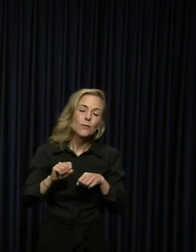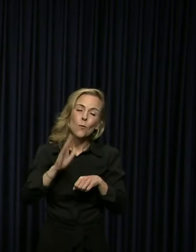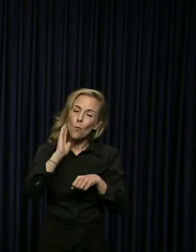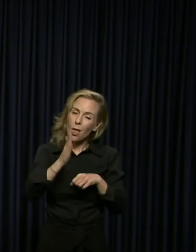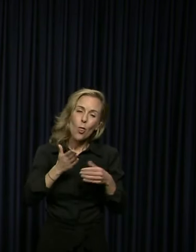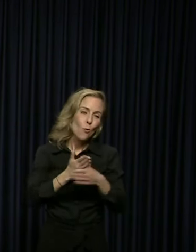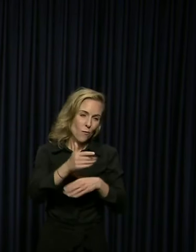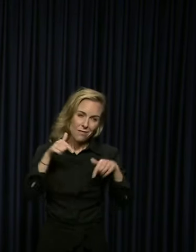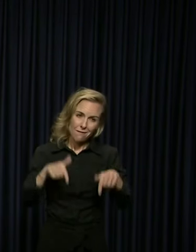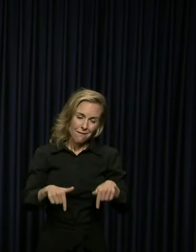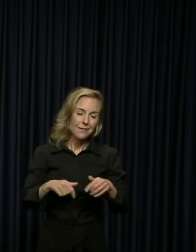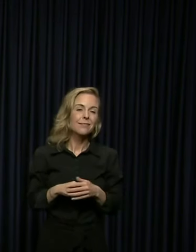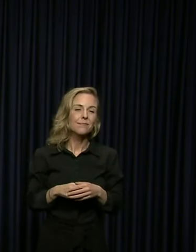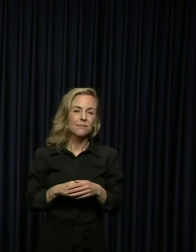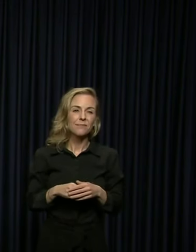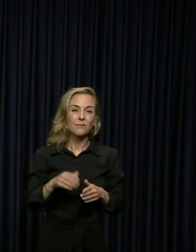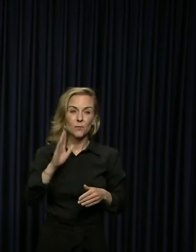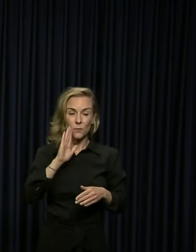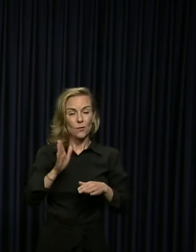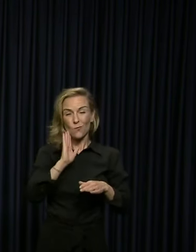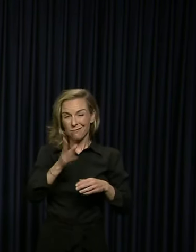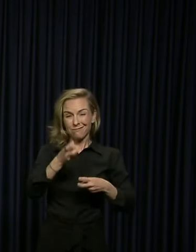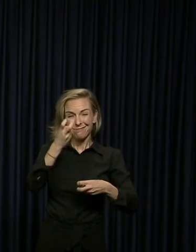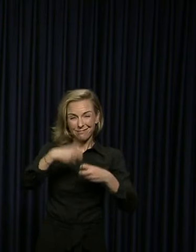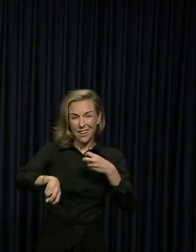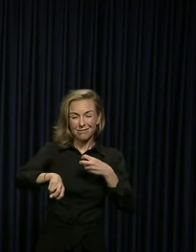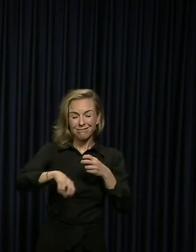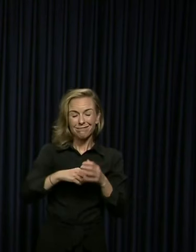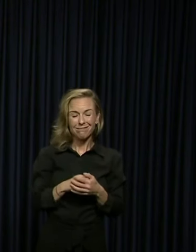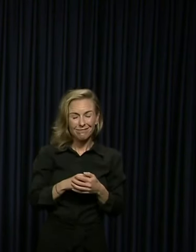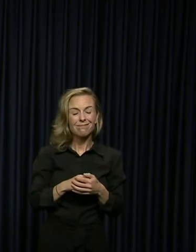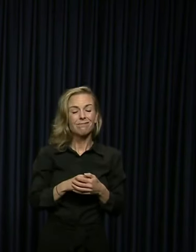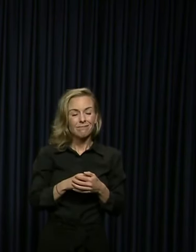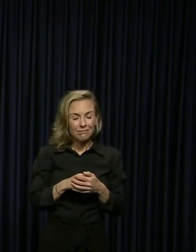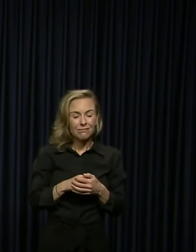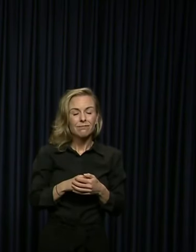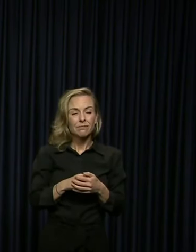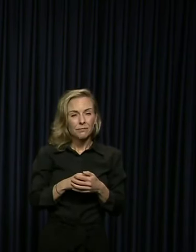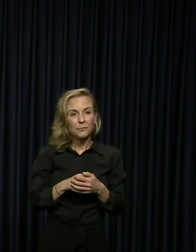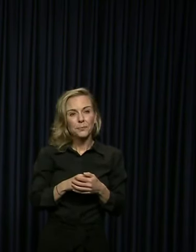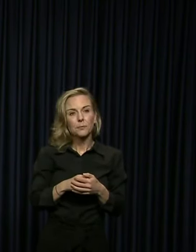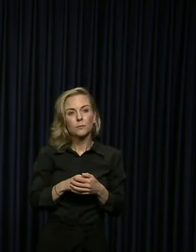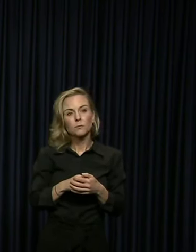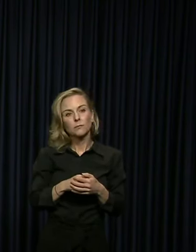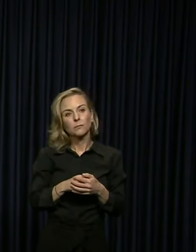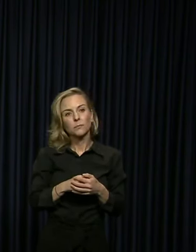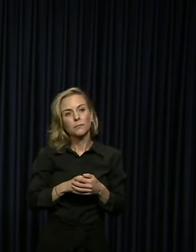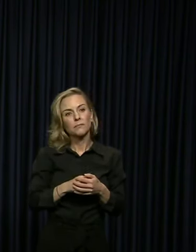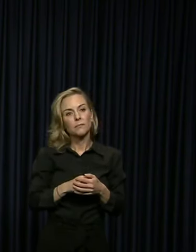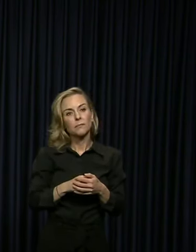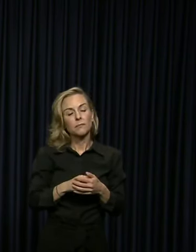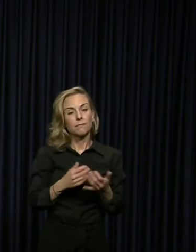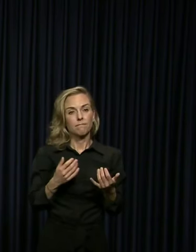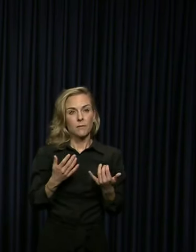IN WE DON'T KNOW THE EXACT DURATION, AND WE OUGHT TO KNOW THAT FOR THE FIRST TIME IN MY